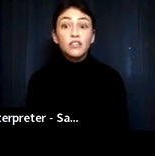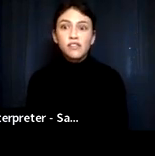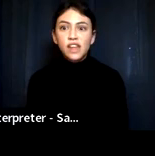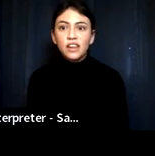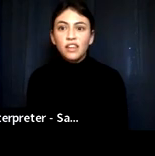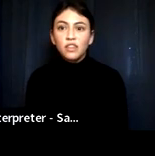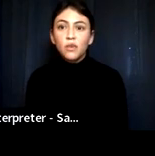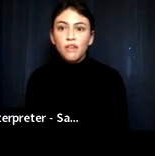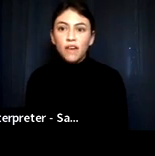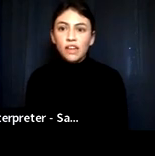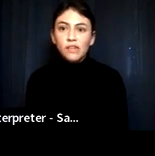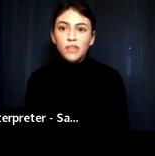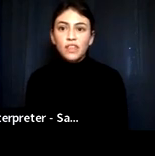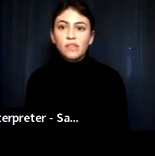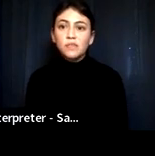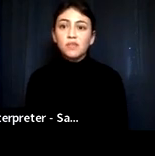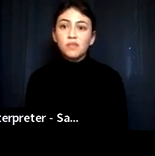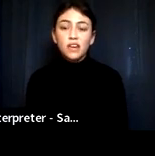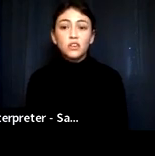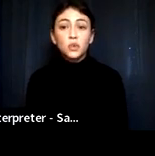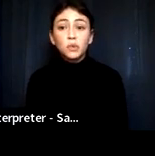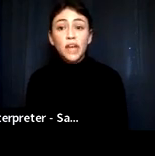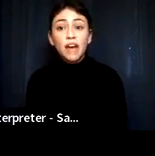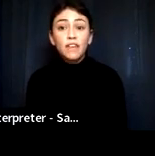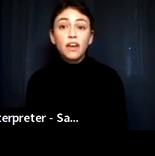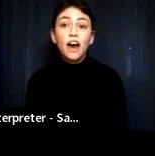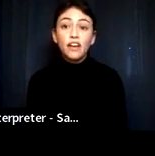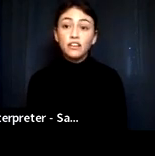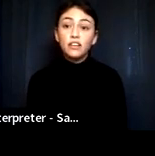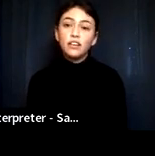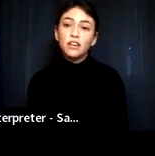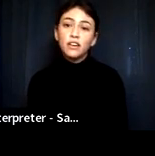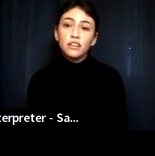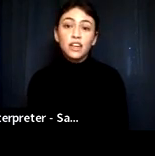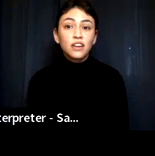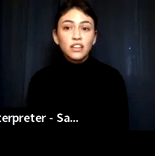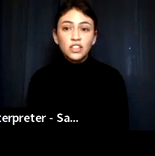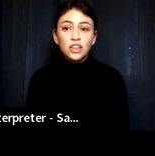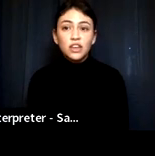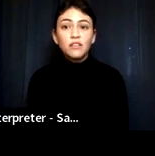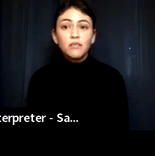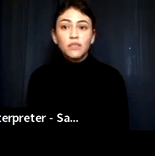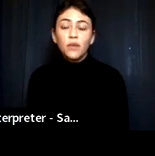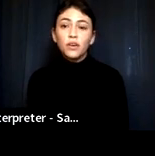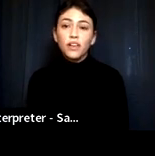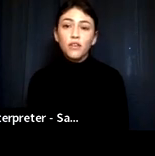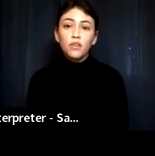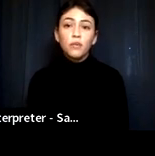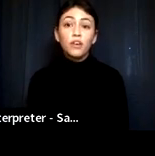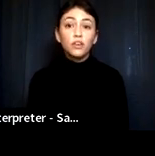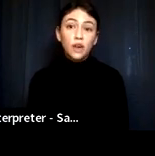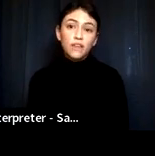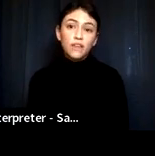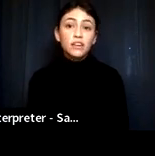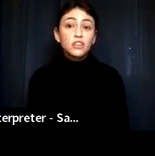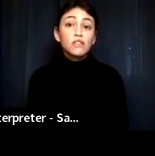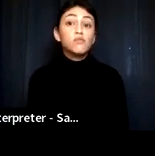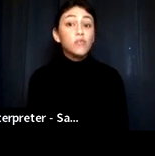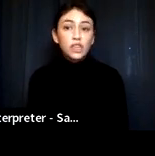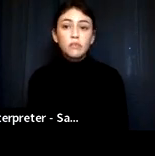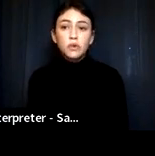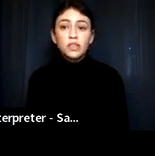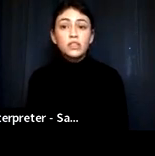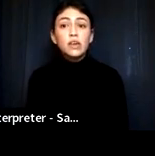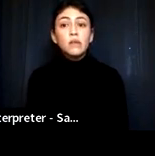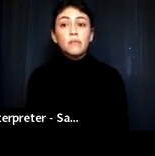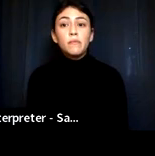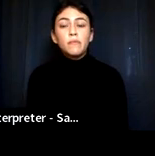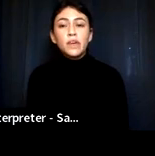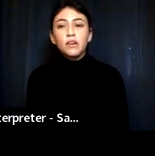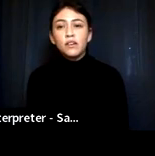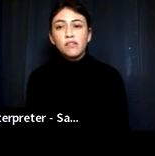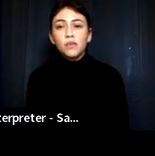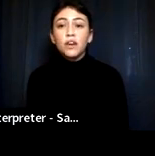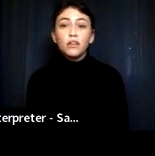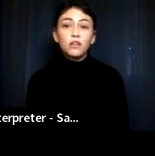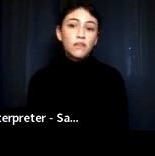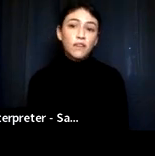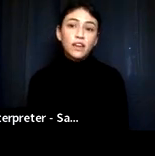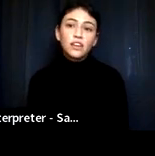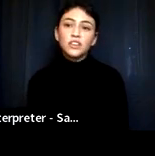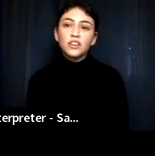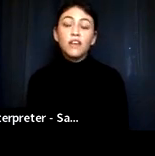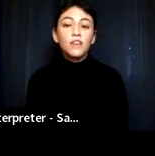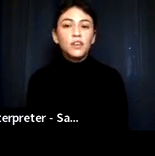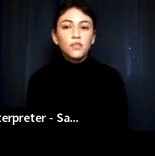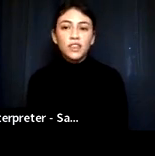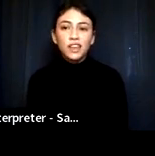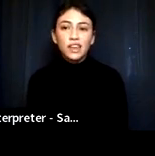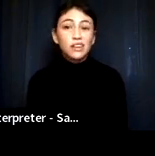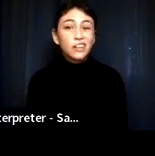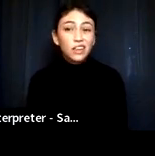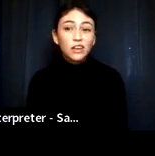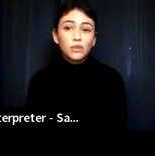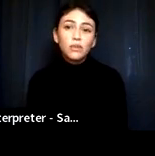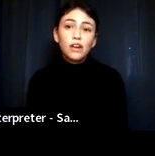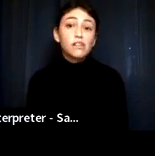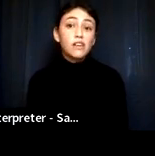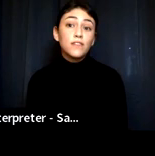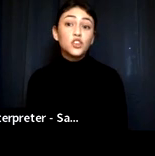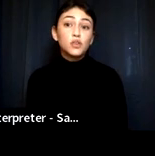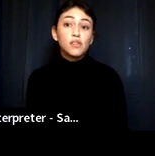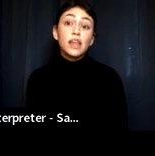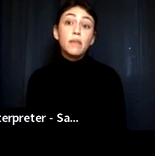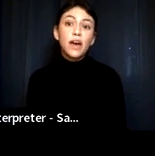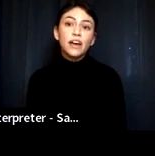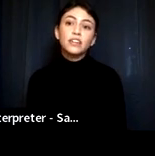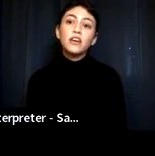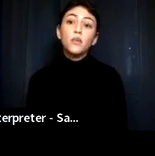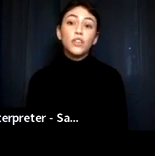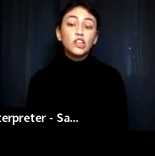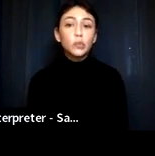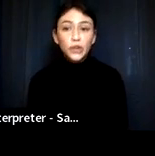Also, I understand that the Wi-fi is something that sometimes we can't control, but having higher technology that would allow for a good Wi-fi connection is really important, because without a Wi-fi connection, a video feed that is unclear would cause a lot of issues and impacts what the